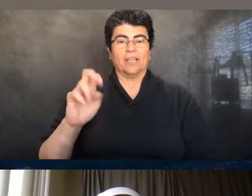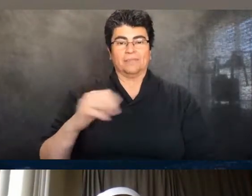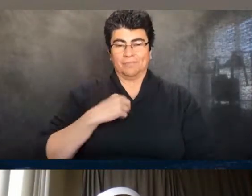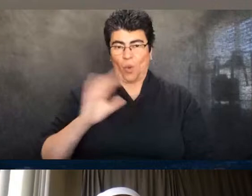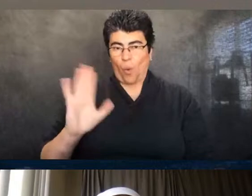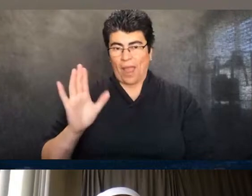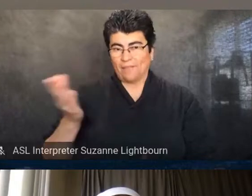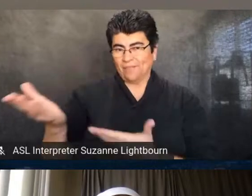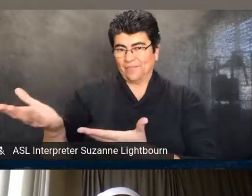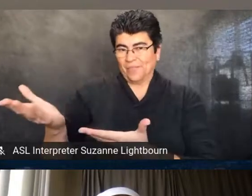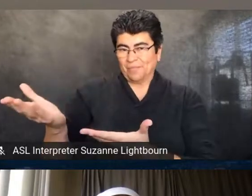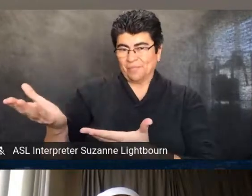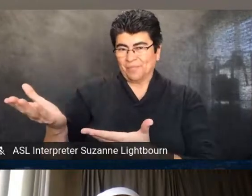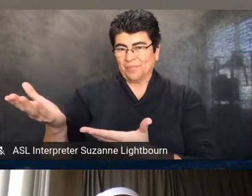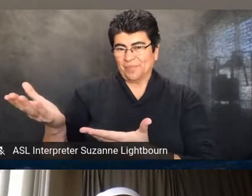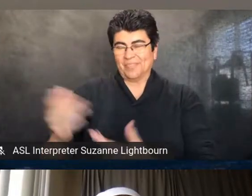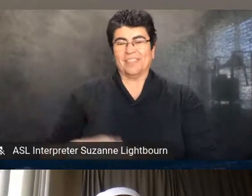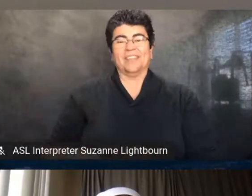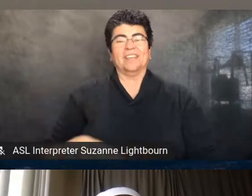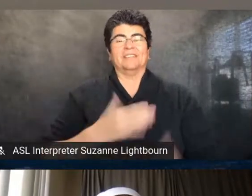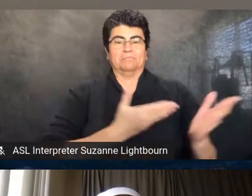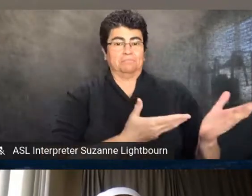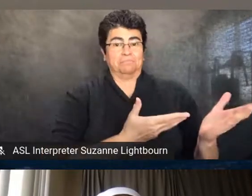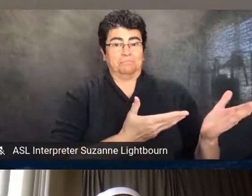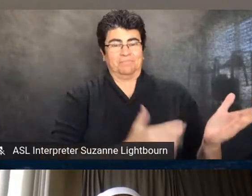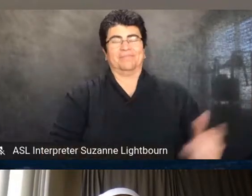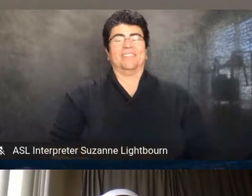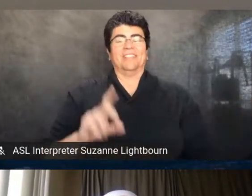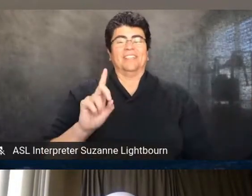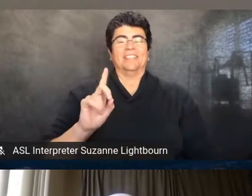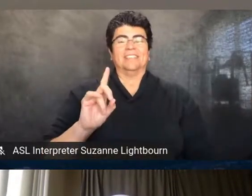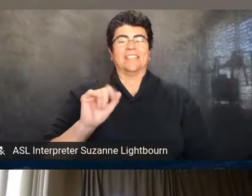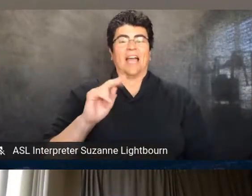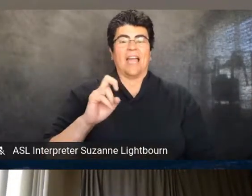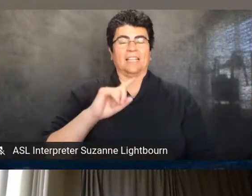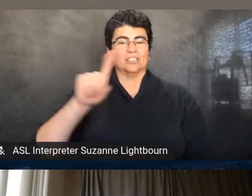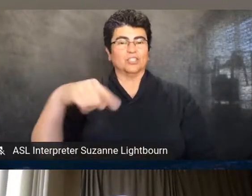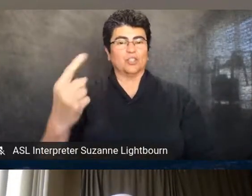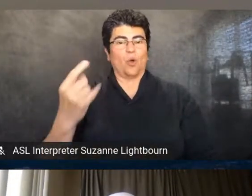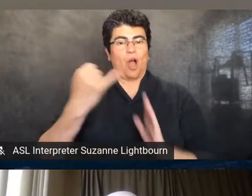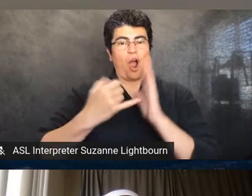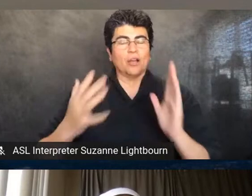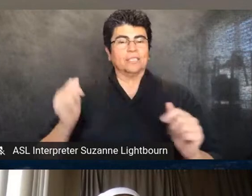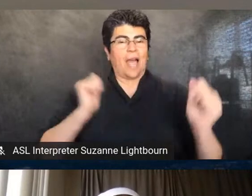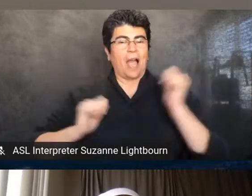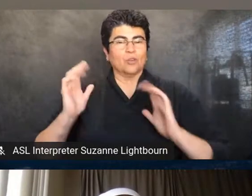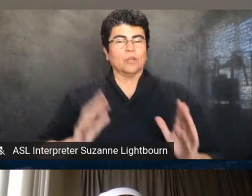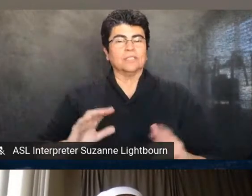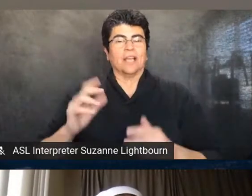so we'll know who is who. Diana is a solo artist, an actress, theater and film maker,